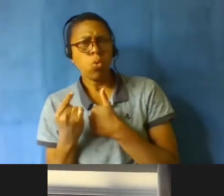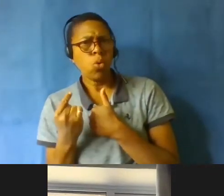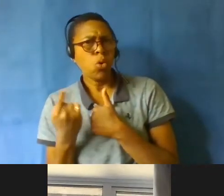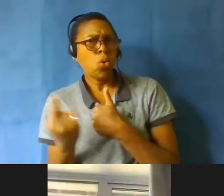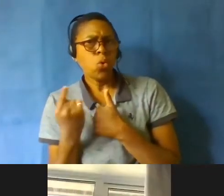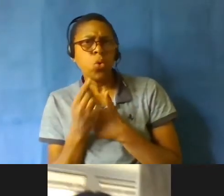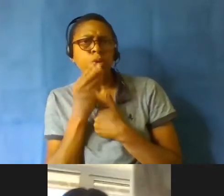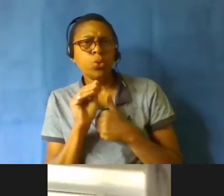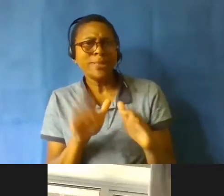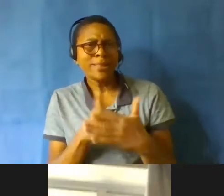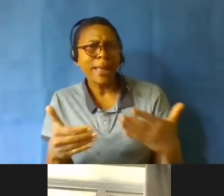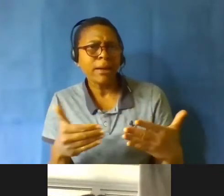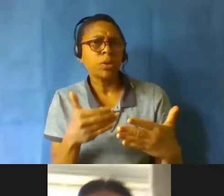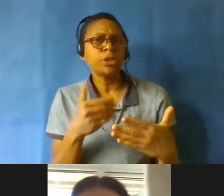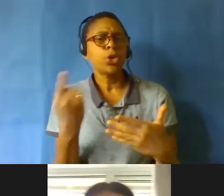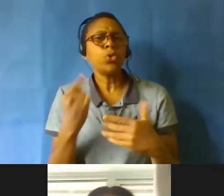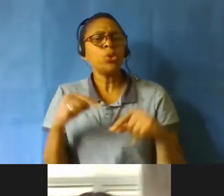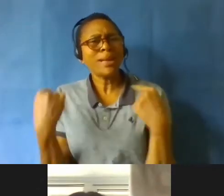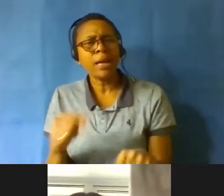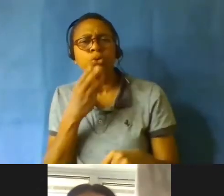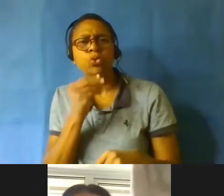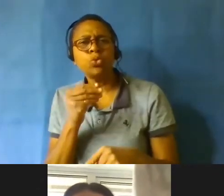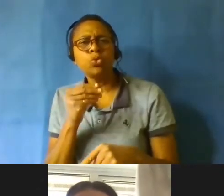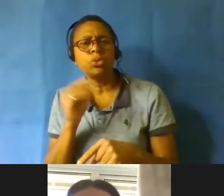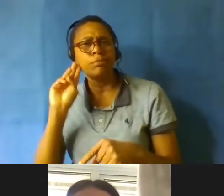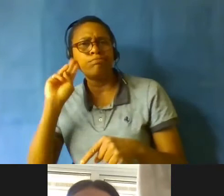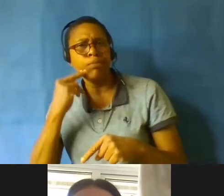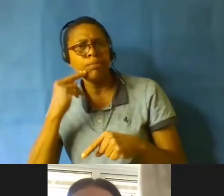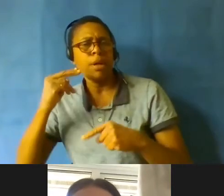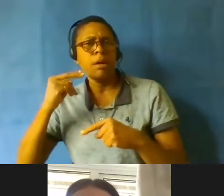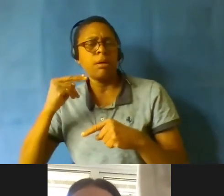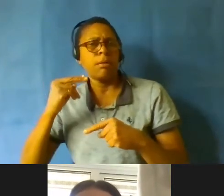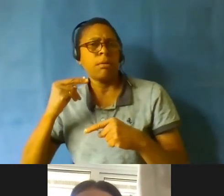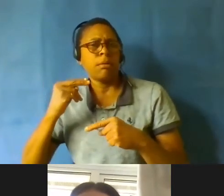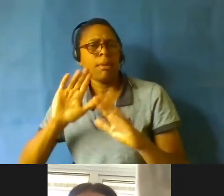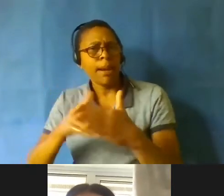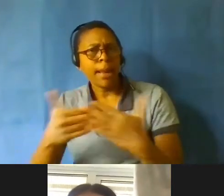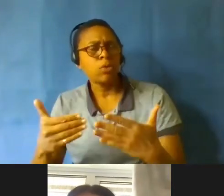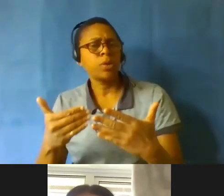language of quick query and who gets to theorize so does anyone have any